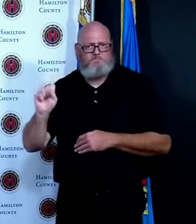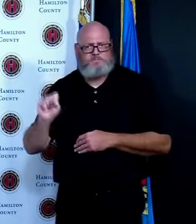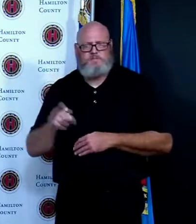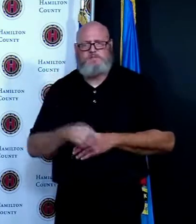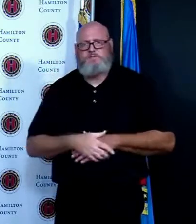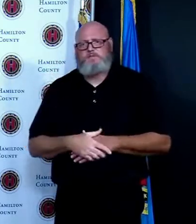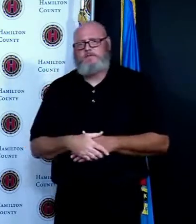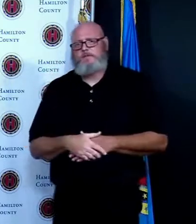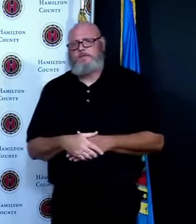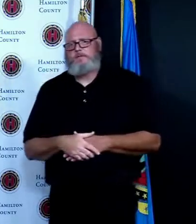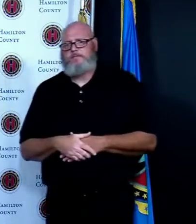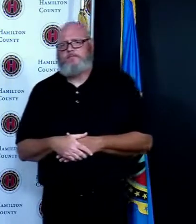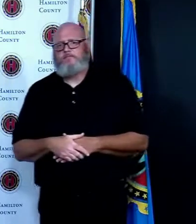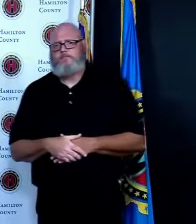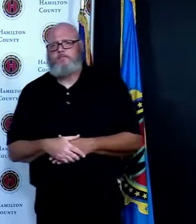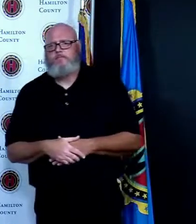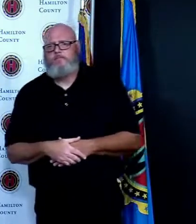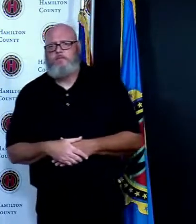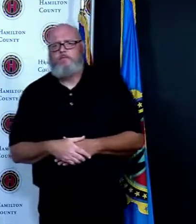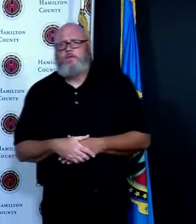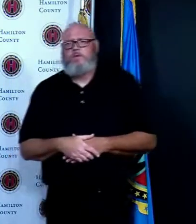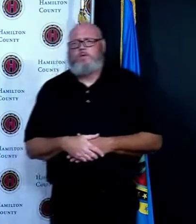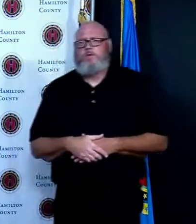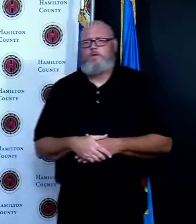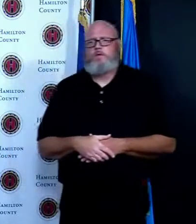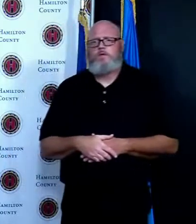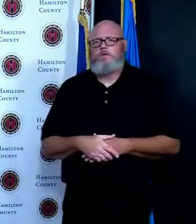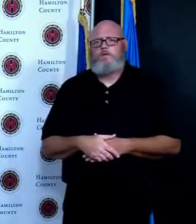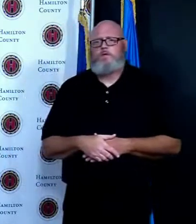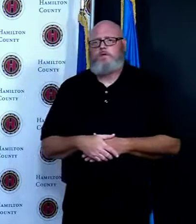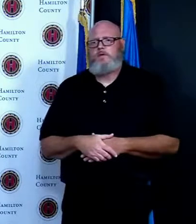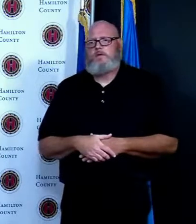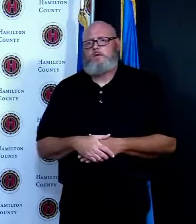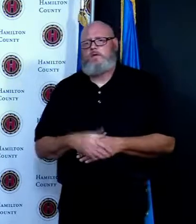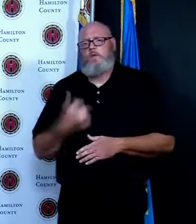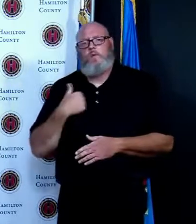we had several partners come to us and say you know we're providing a lot of remote learning